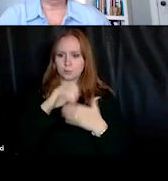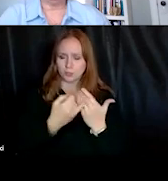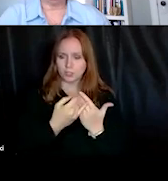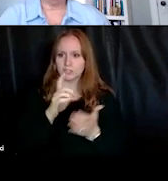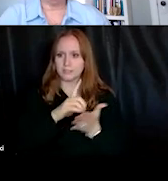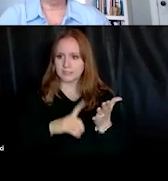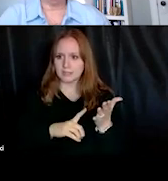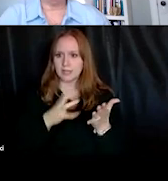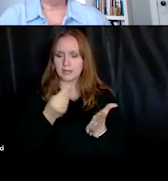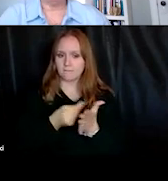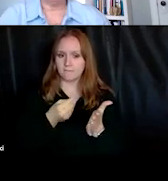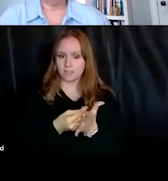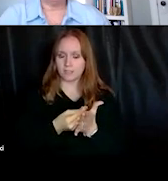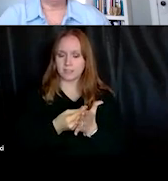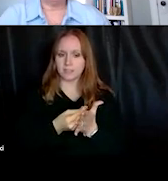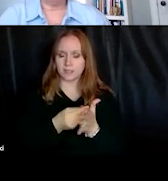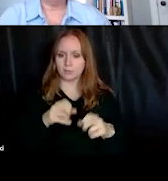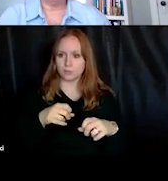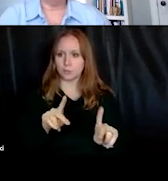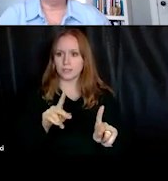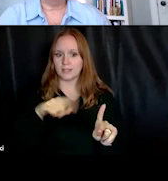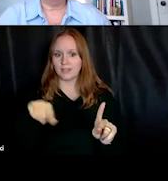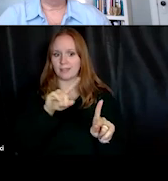that a provider is considering applying for or exploring.